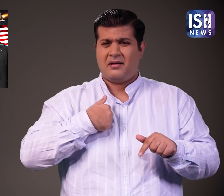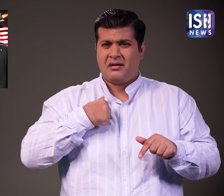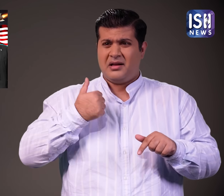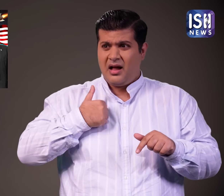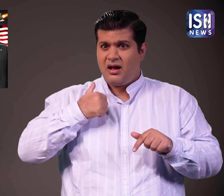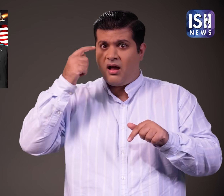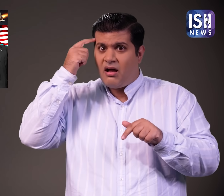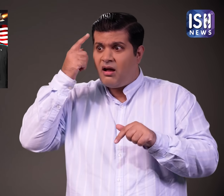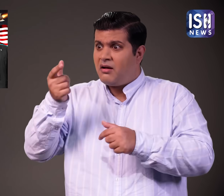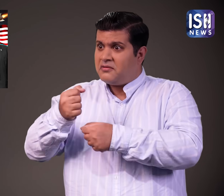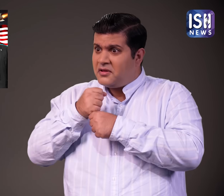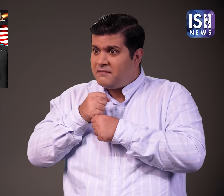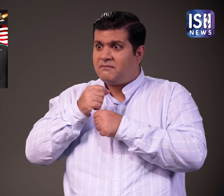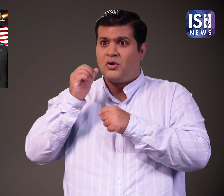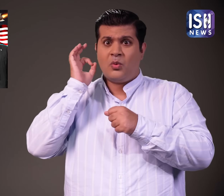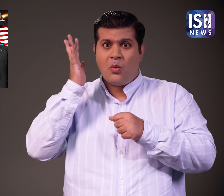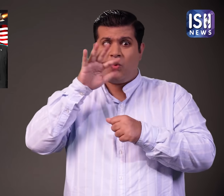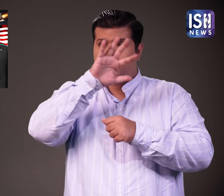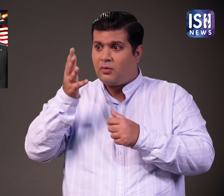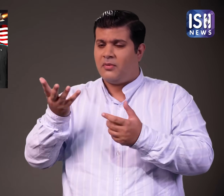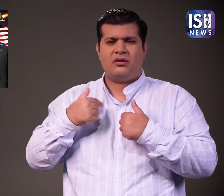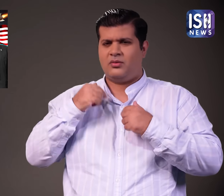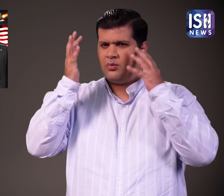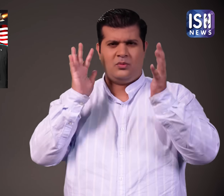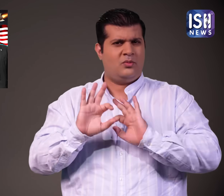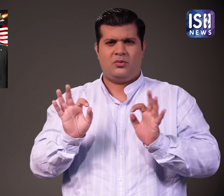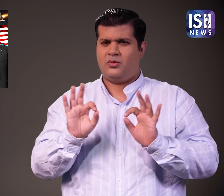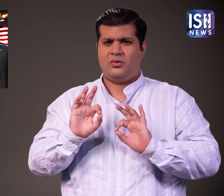This is why Canada isn’t tempted by the Golden Dome offer.